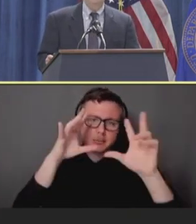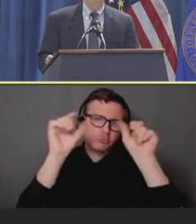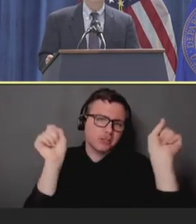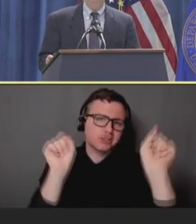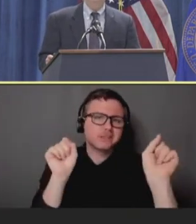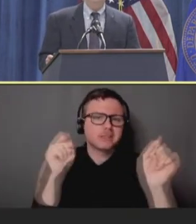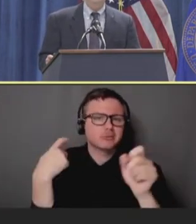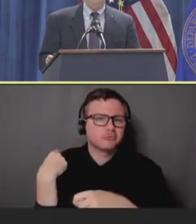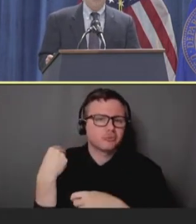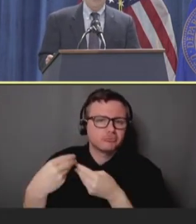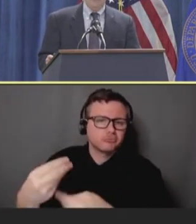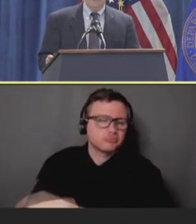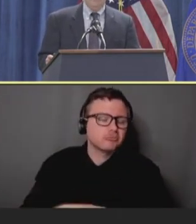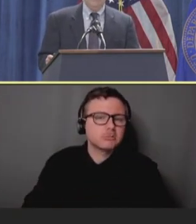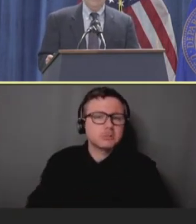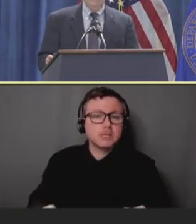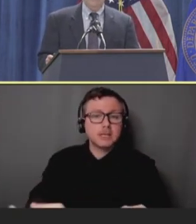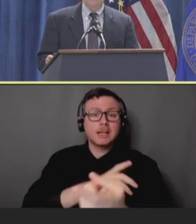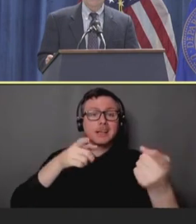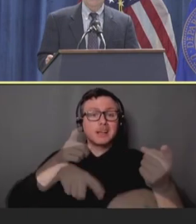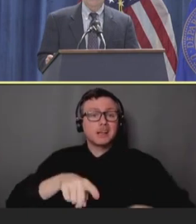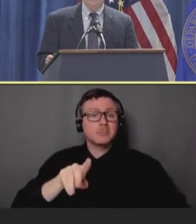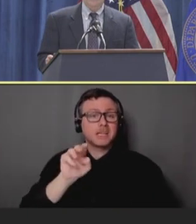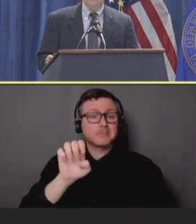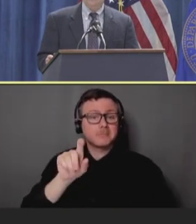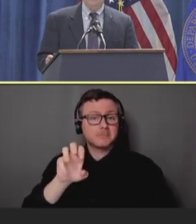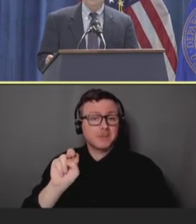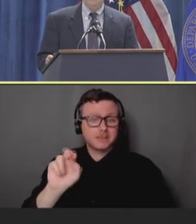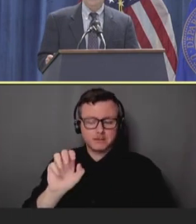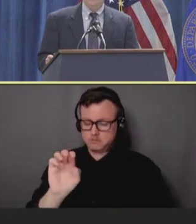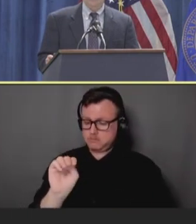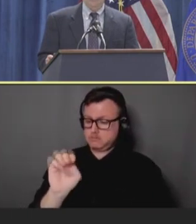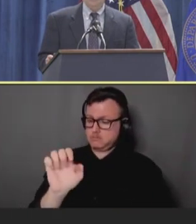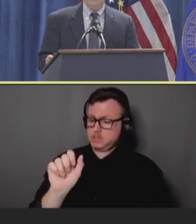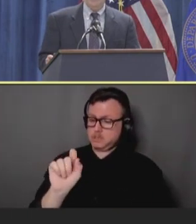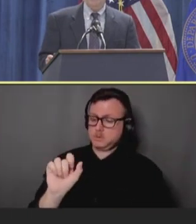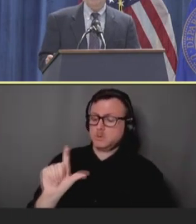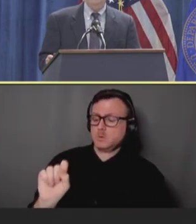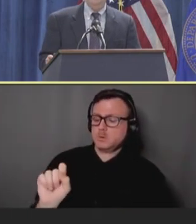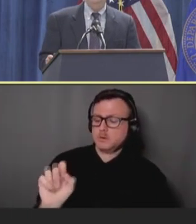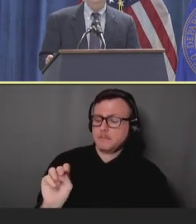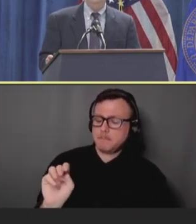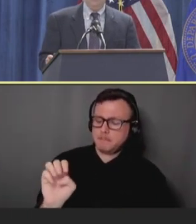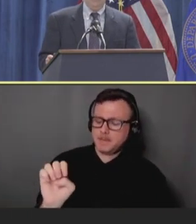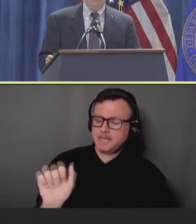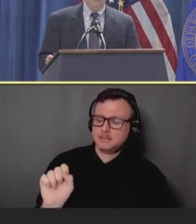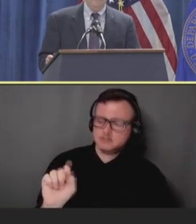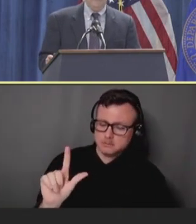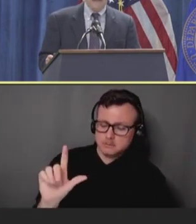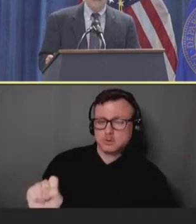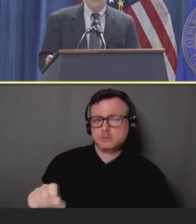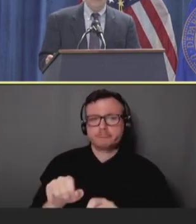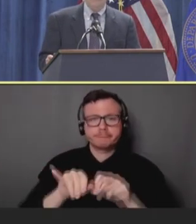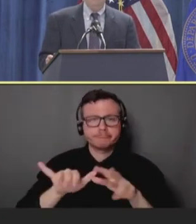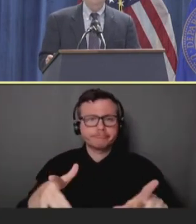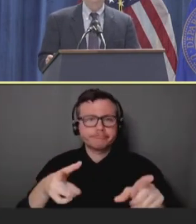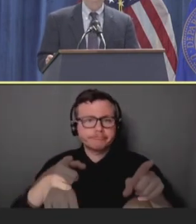When a measles outbreak erupted in 2018, he urged parents to get their children vaccinated.